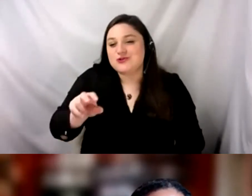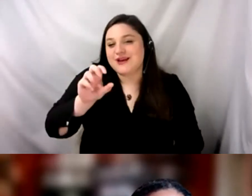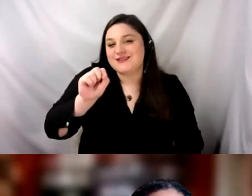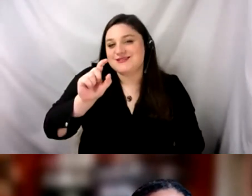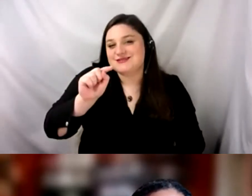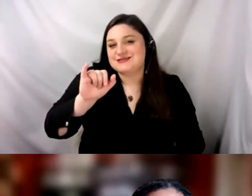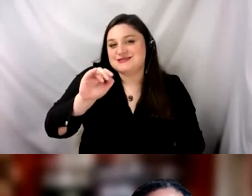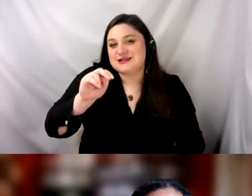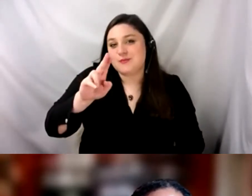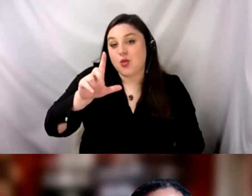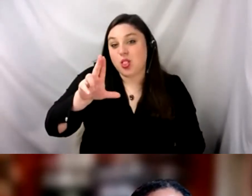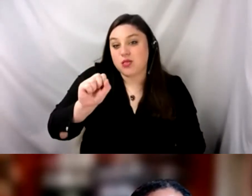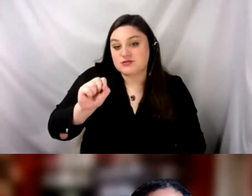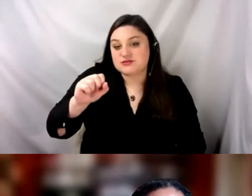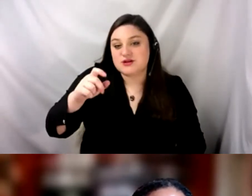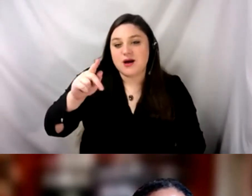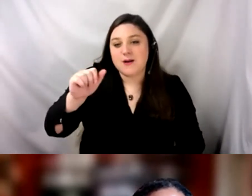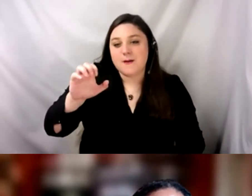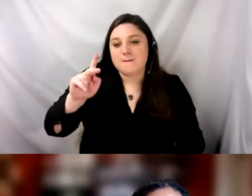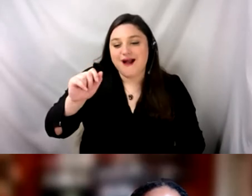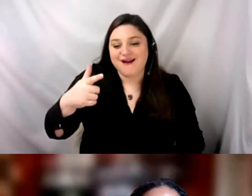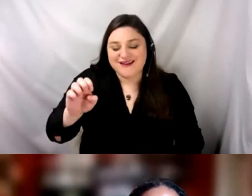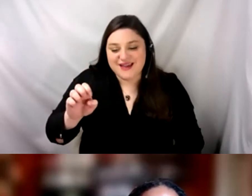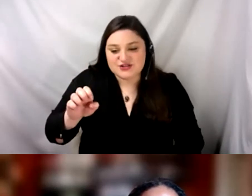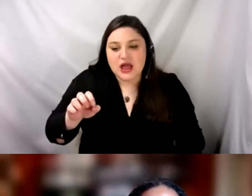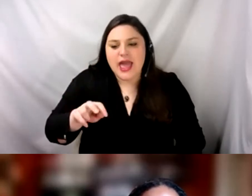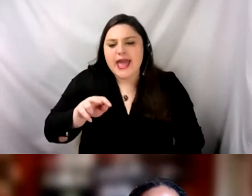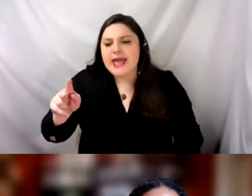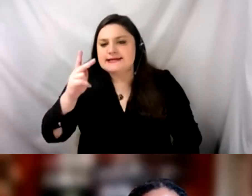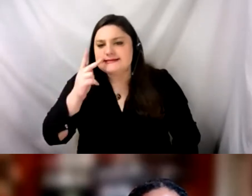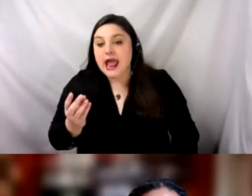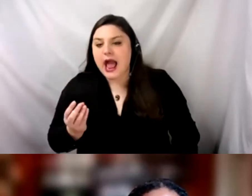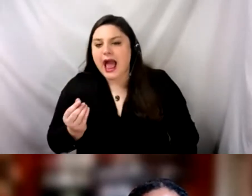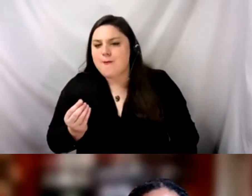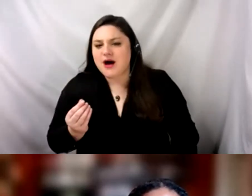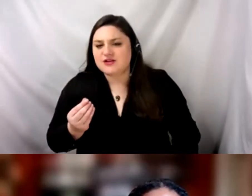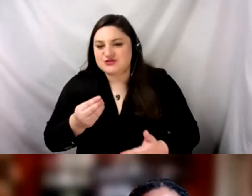invest in arts and culture infrastructure.